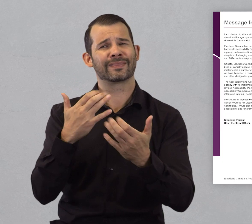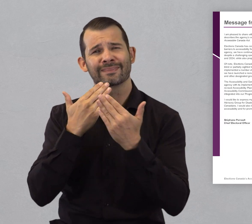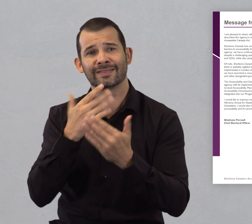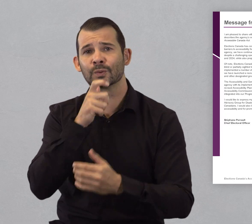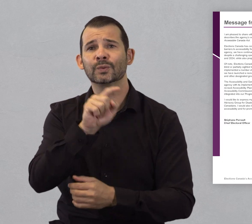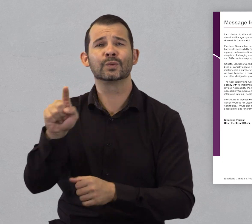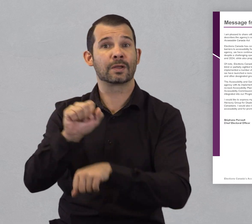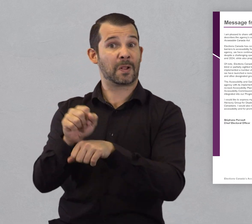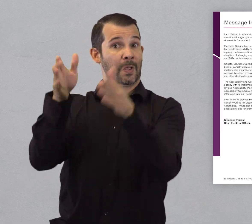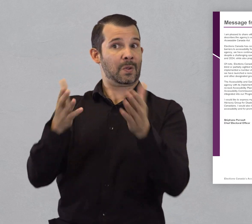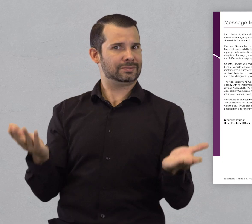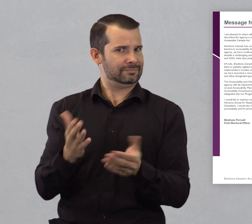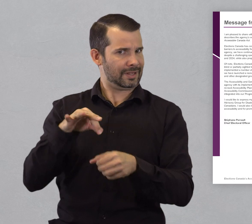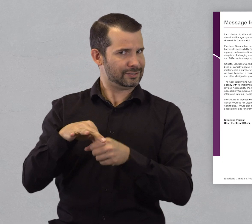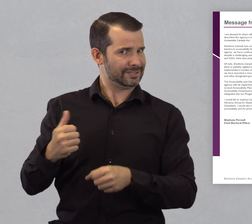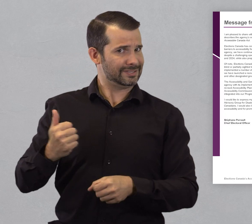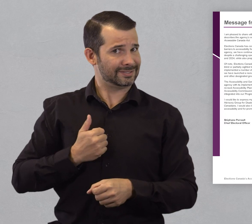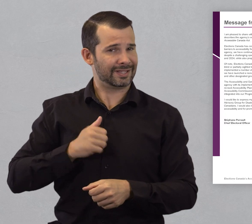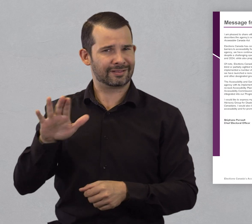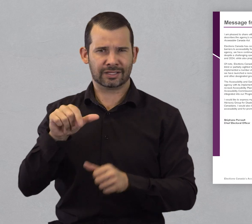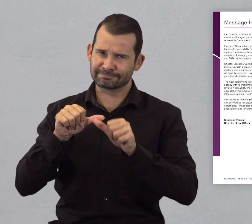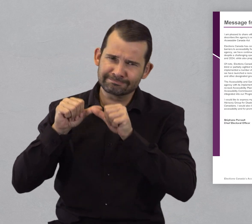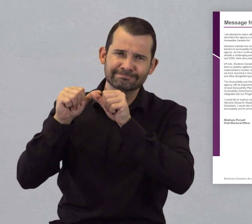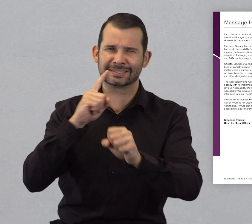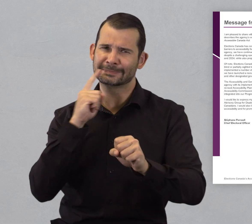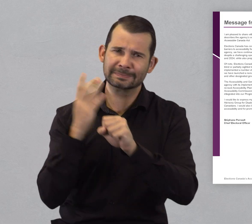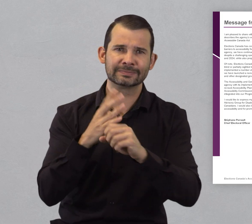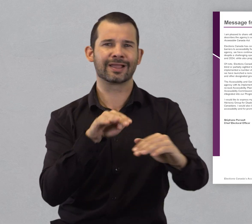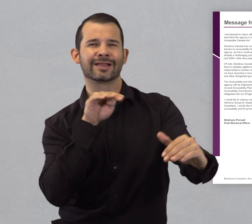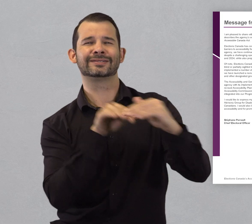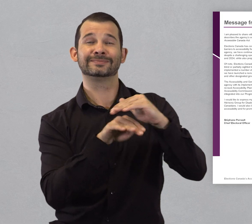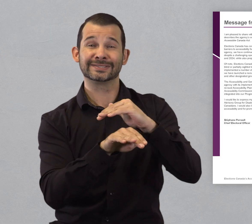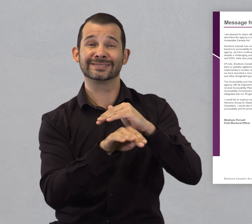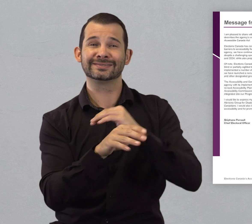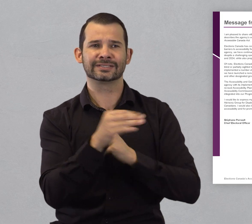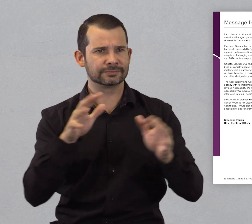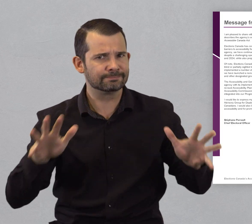employees of Elections Canada for their ongoing commitment to accessibility and